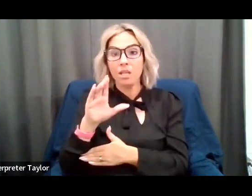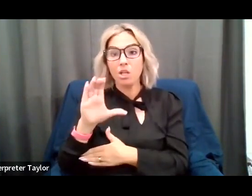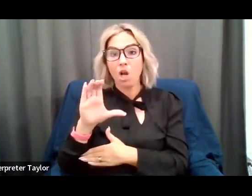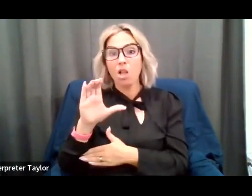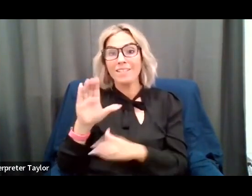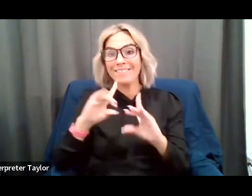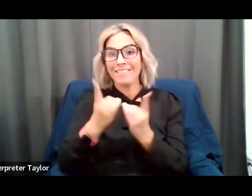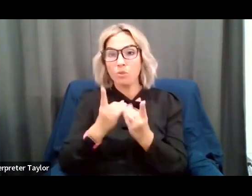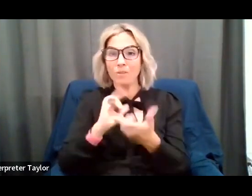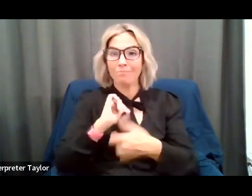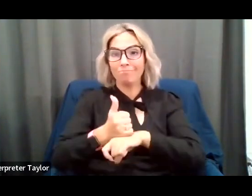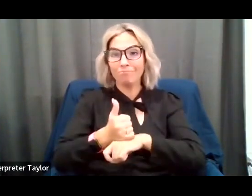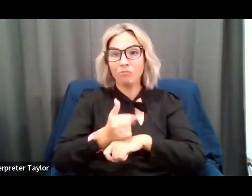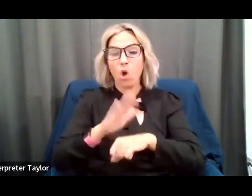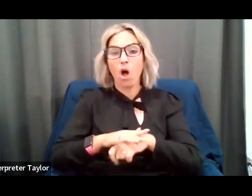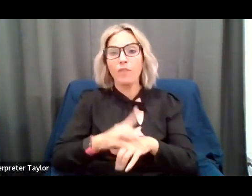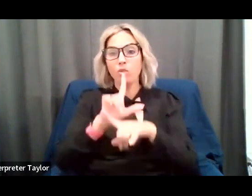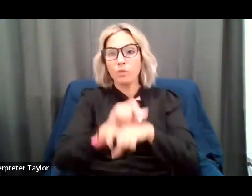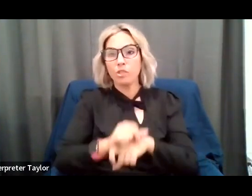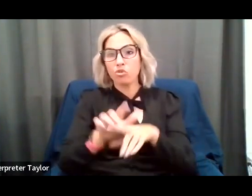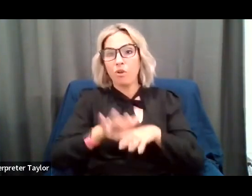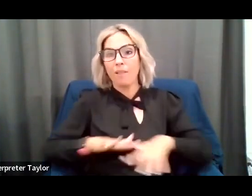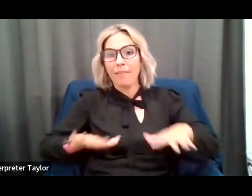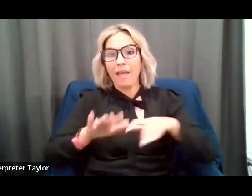is situated upon the traditional lands of the Chumosh,